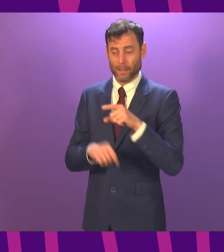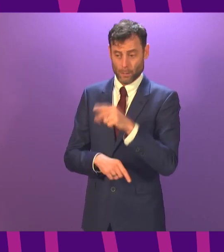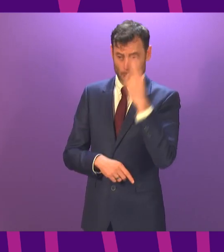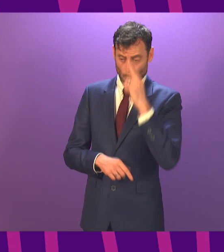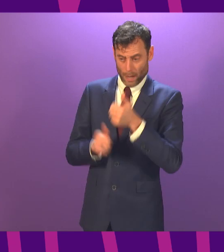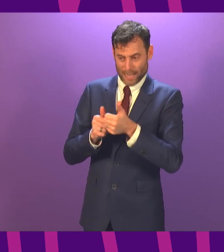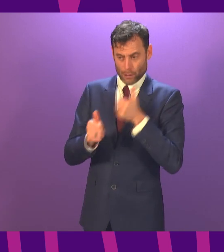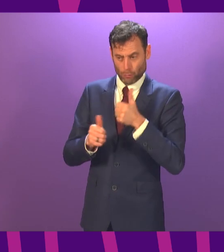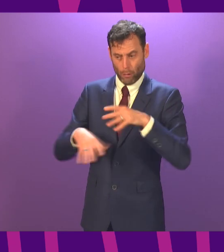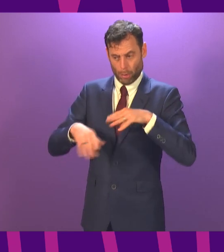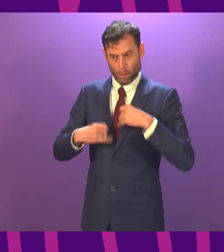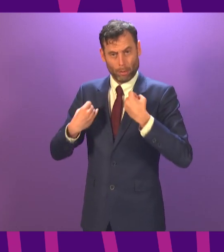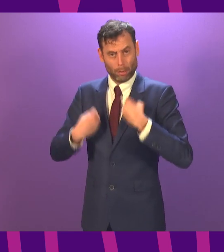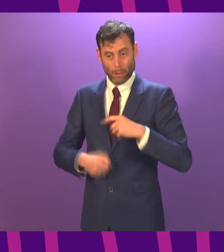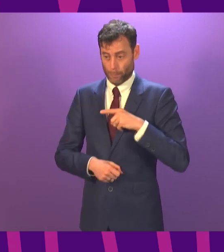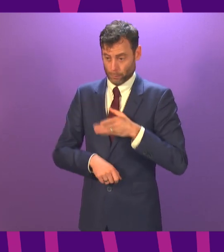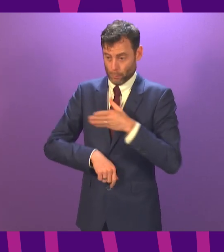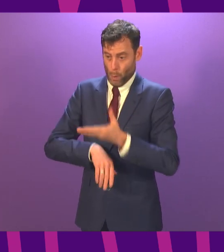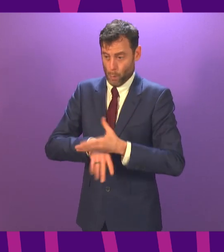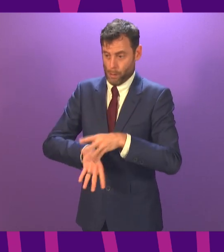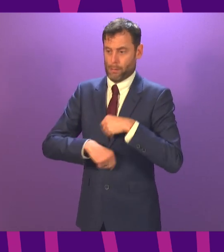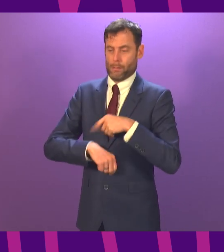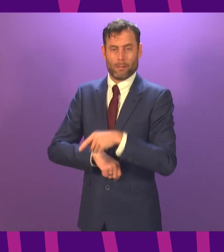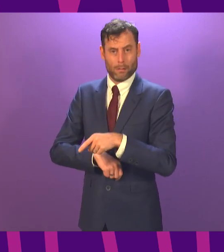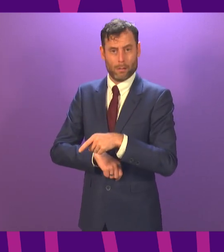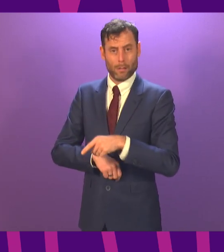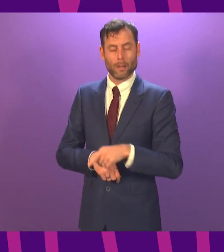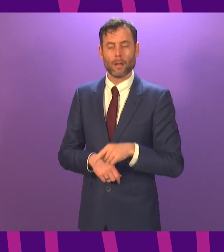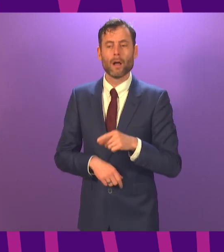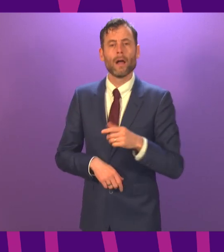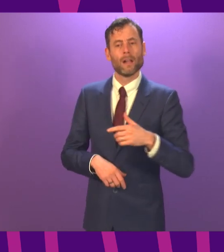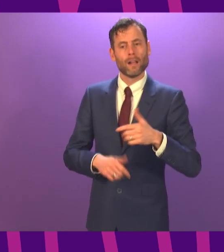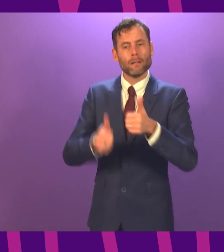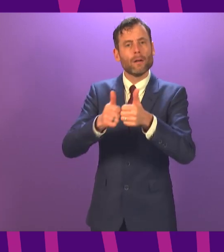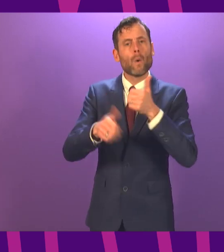more likely to be hospitalised from it. Industrial injuries benefit does nothing for those who